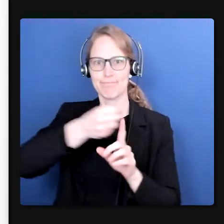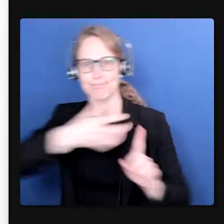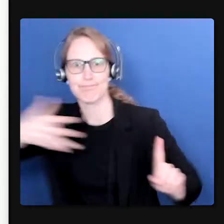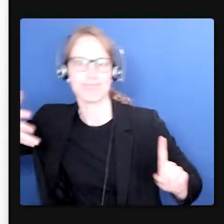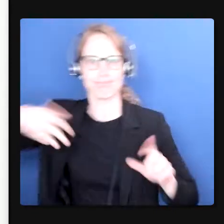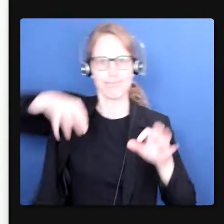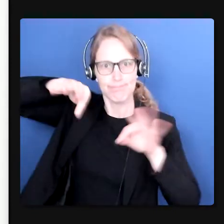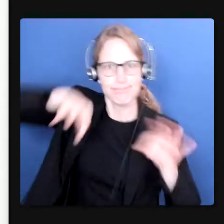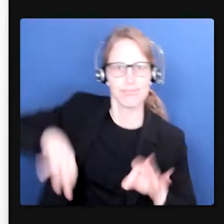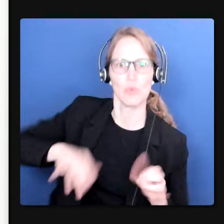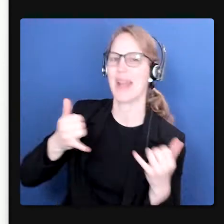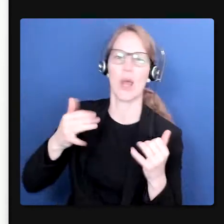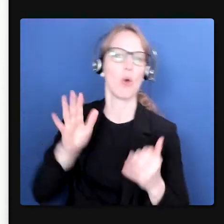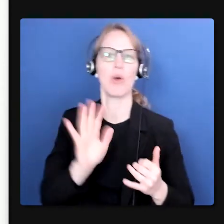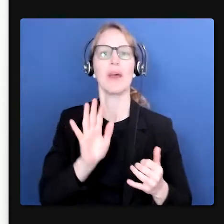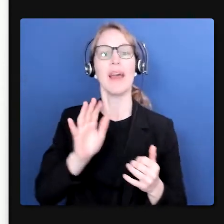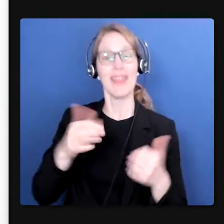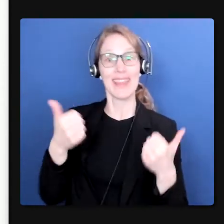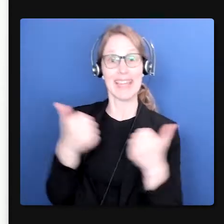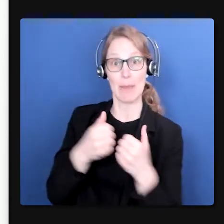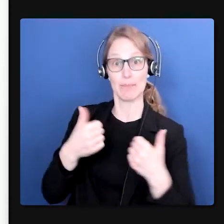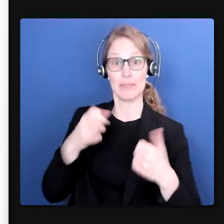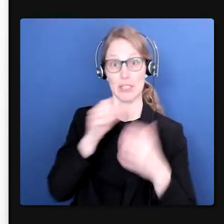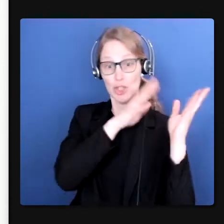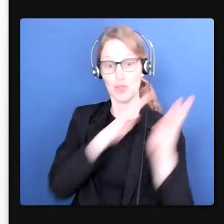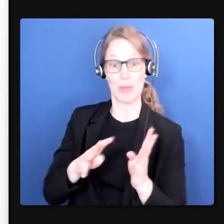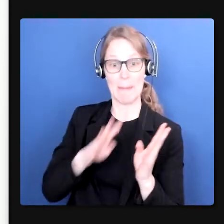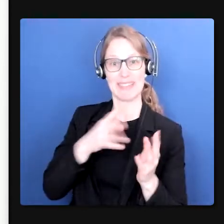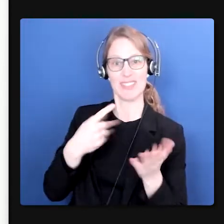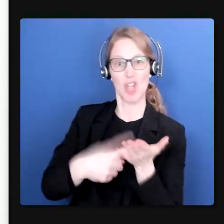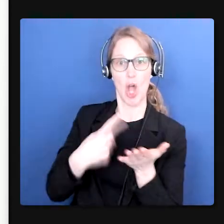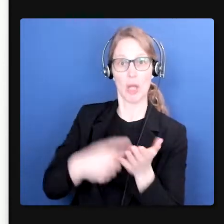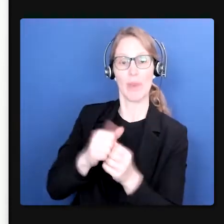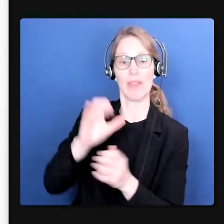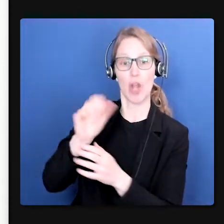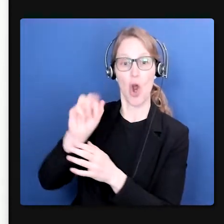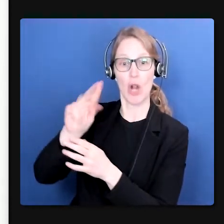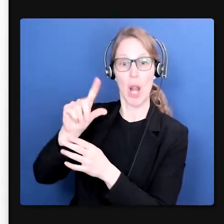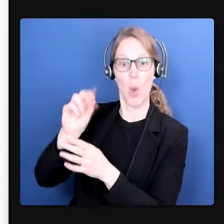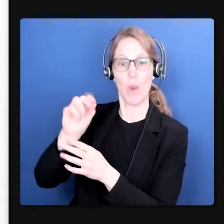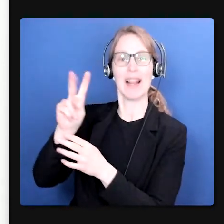The "Getting Started With Game Streaming" talk by Carlo Areva and Malena Gonzalez goes into a lot more detail